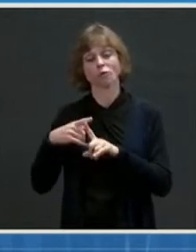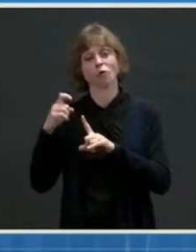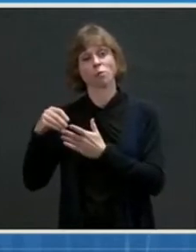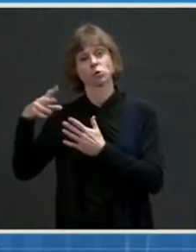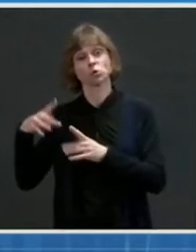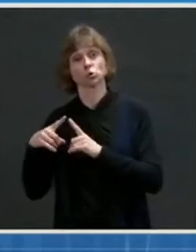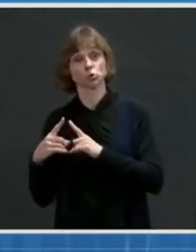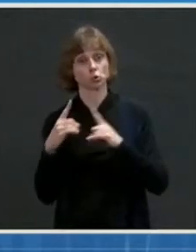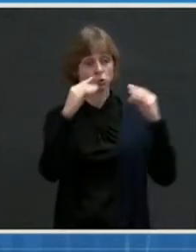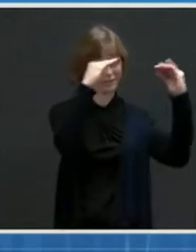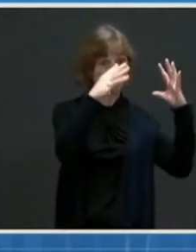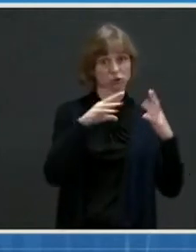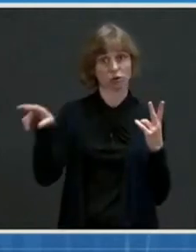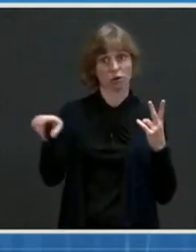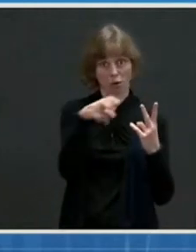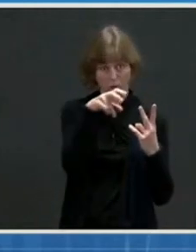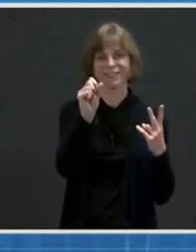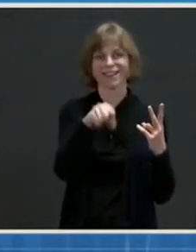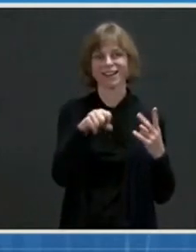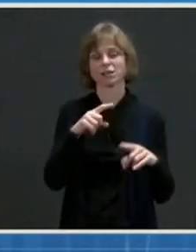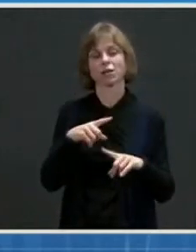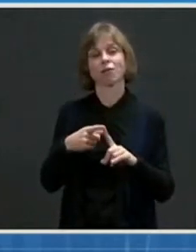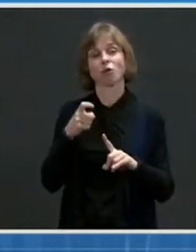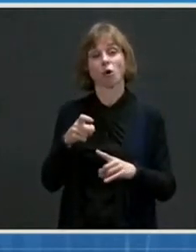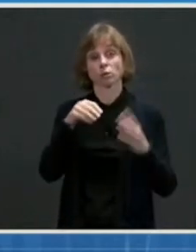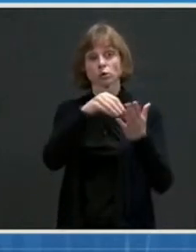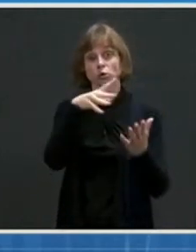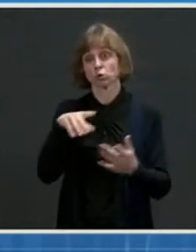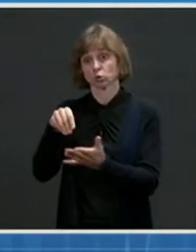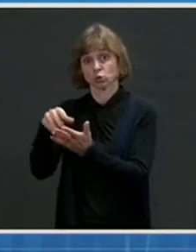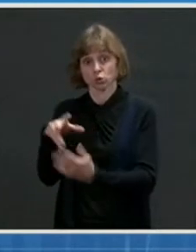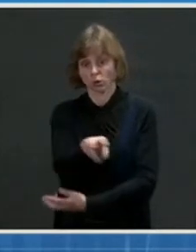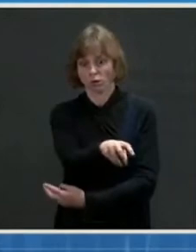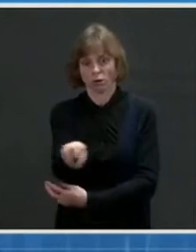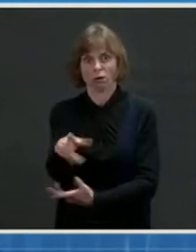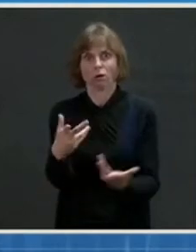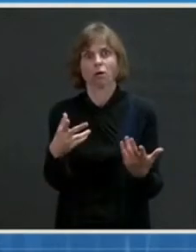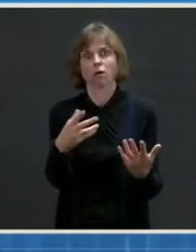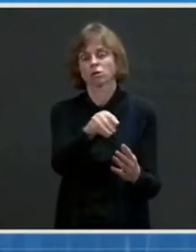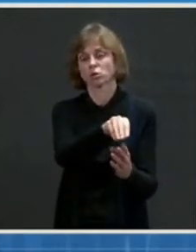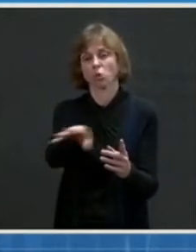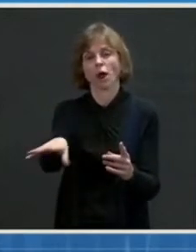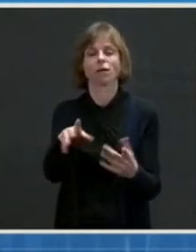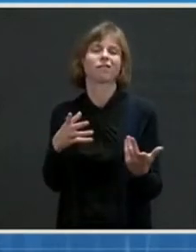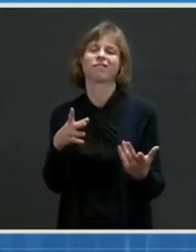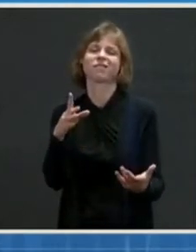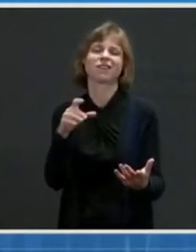IN CLASSROOMS. COVID-19 WAS ALSO SPREAD FROM STUDENT TO EDUCATOR AND FROM STUDENT TO STUDENT, BUT THIS